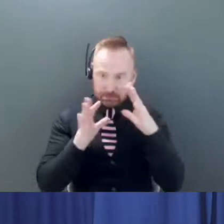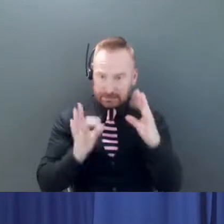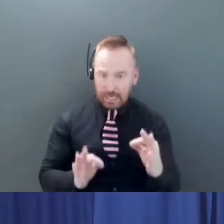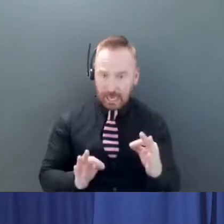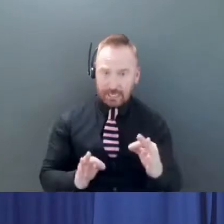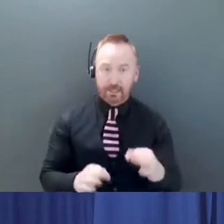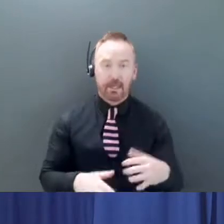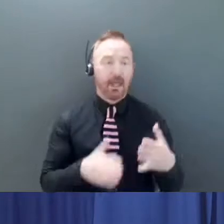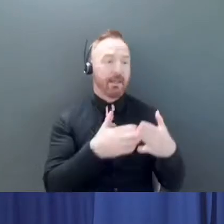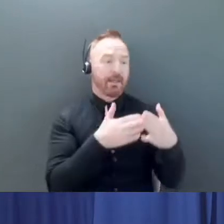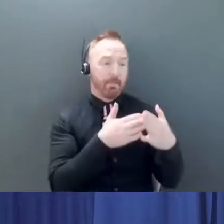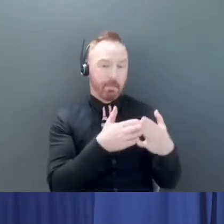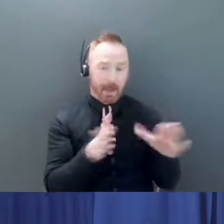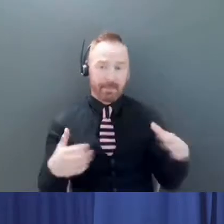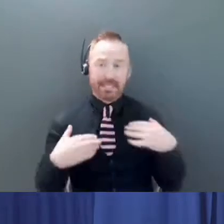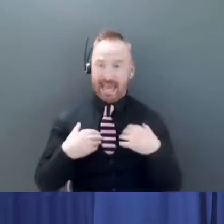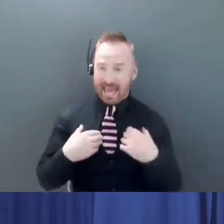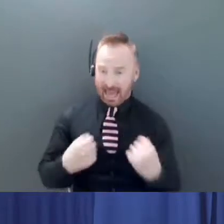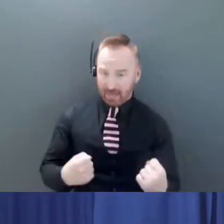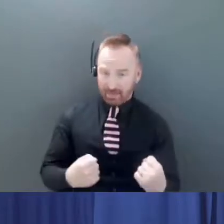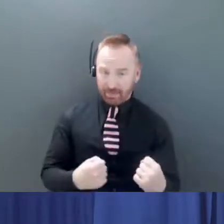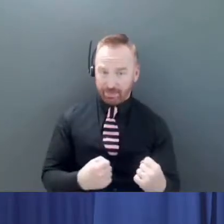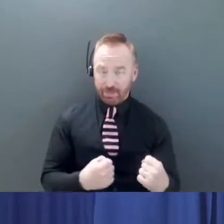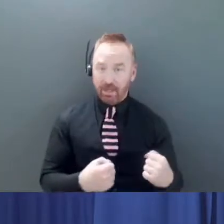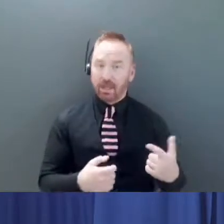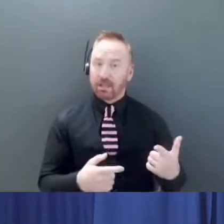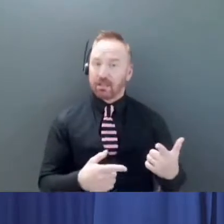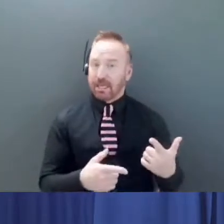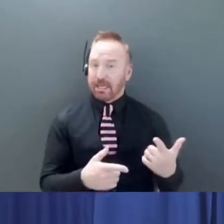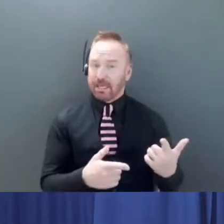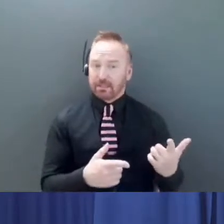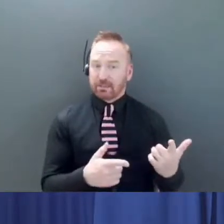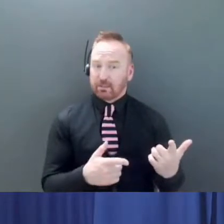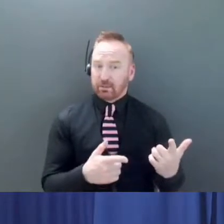capacity and our healthcare capacity to recharge a little bit as we go forward.